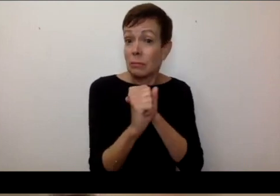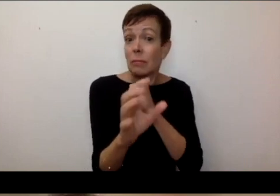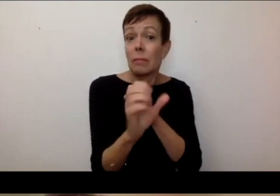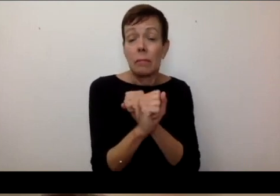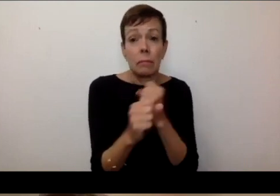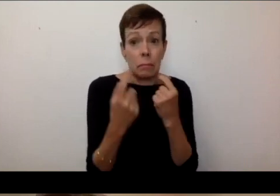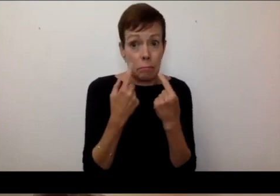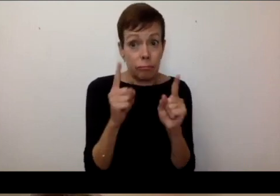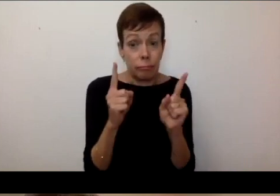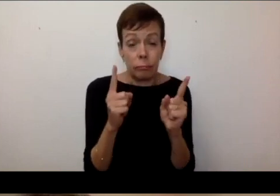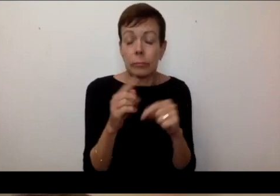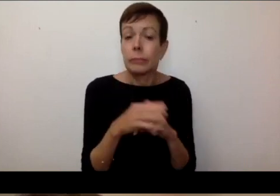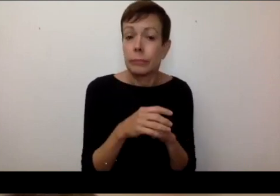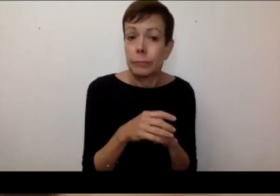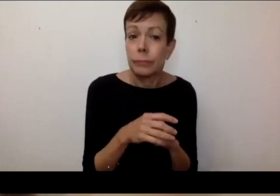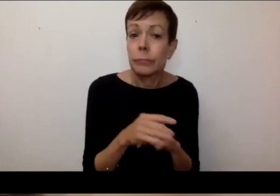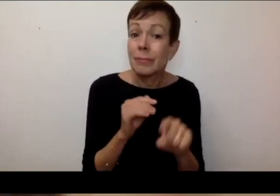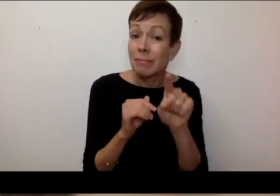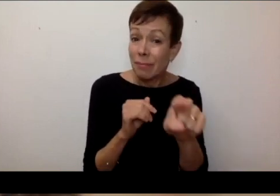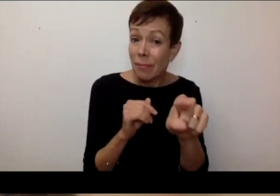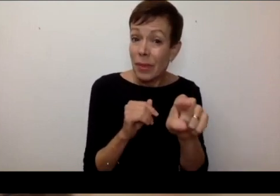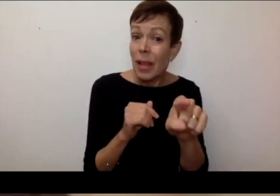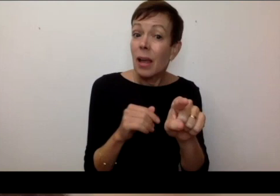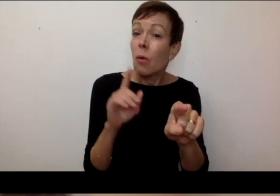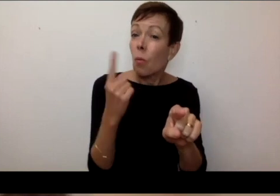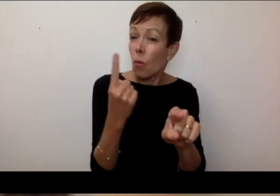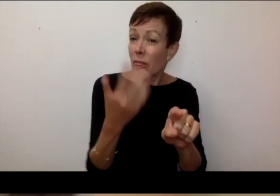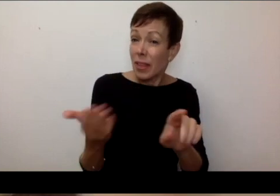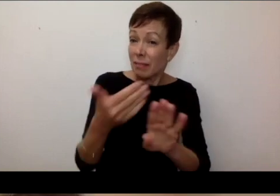a precursor to the global basic income movement is the 1972